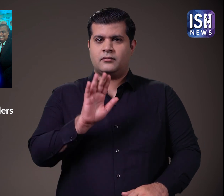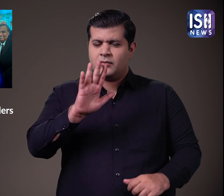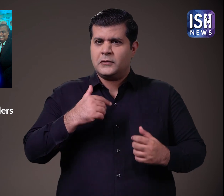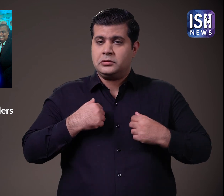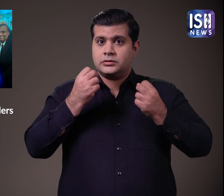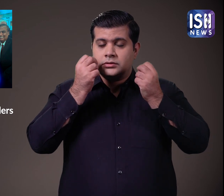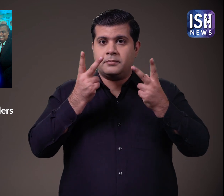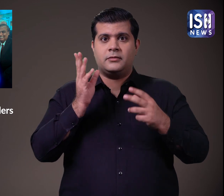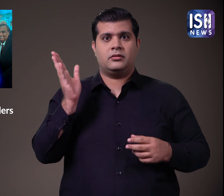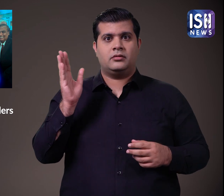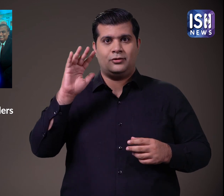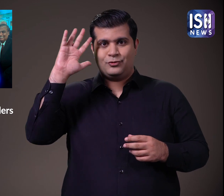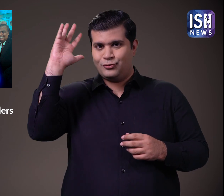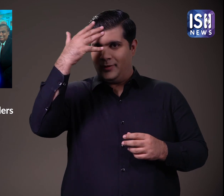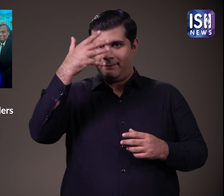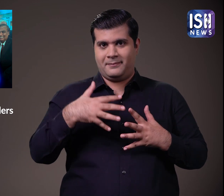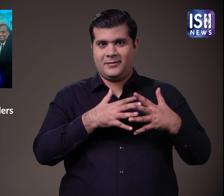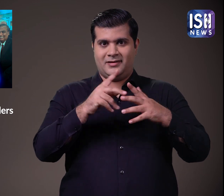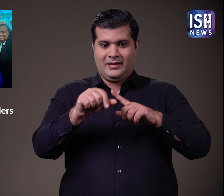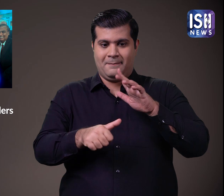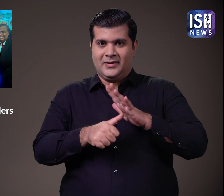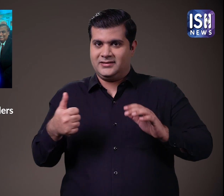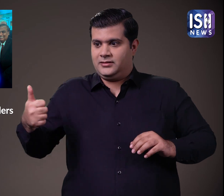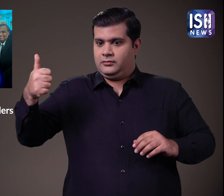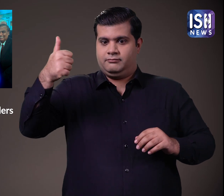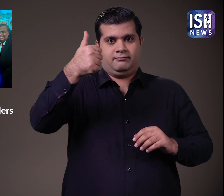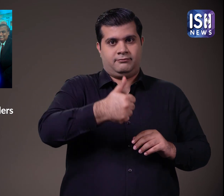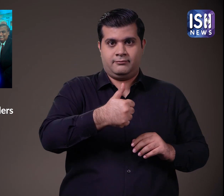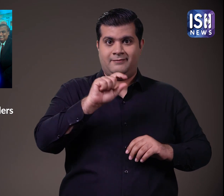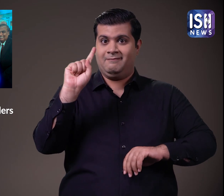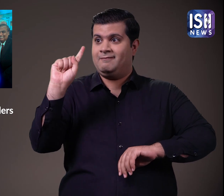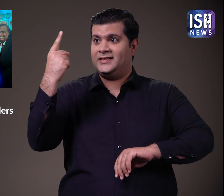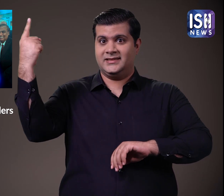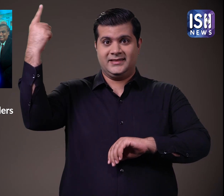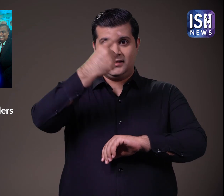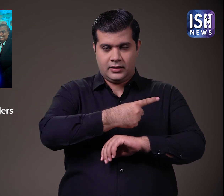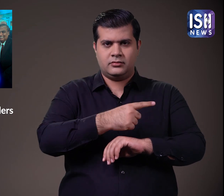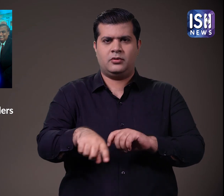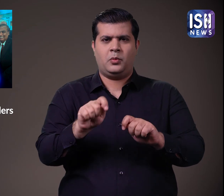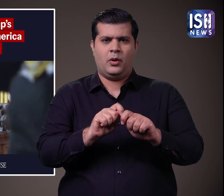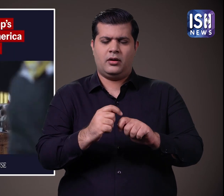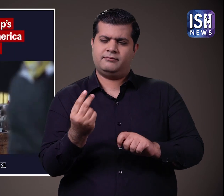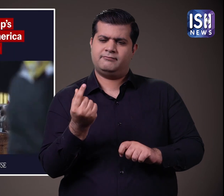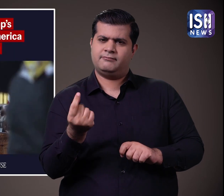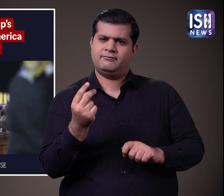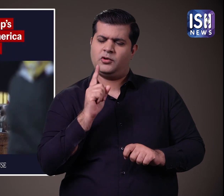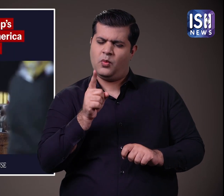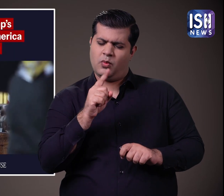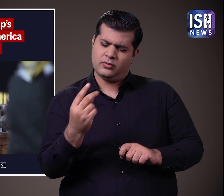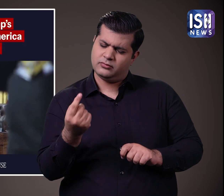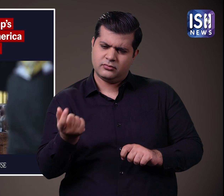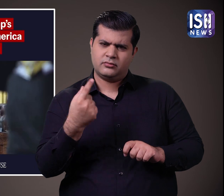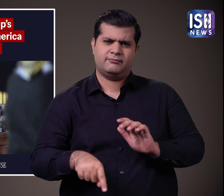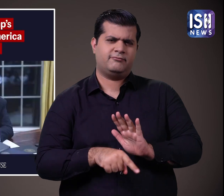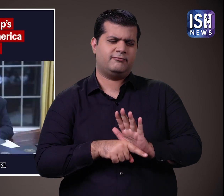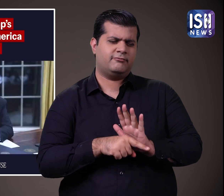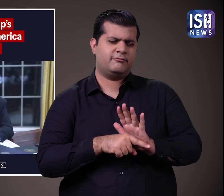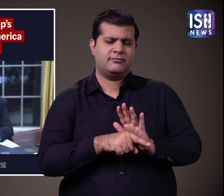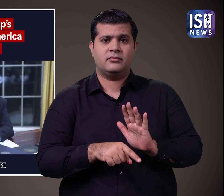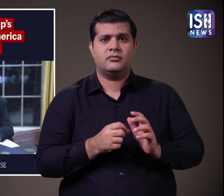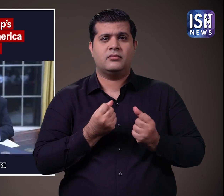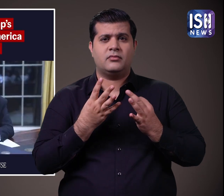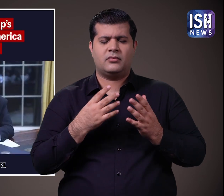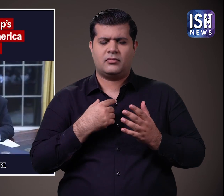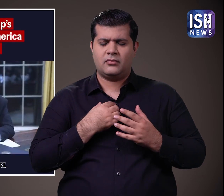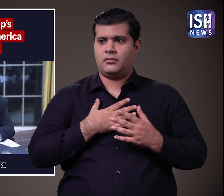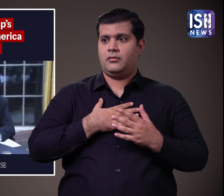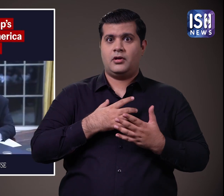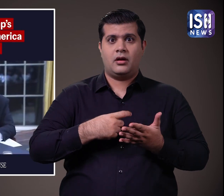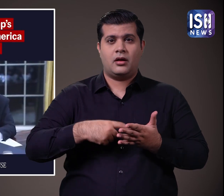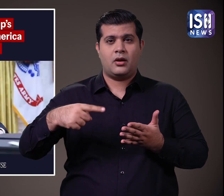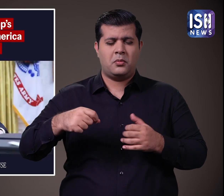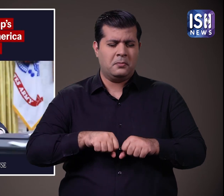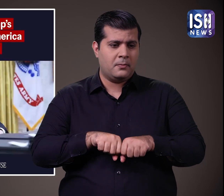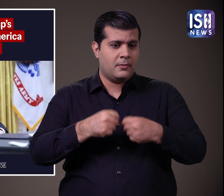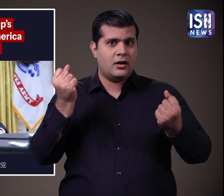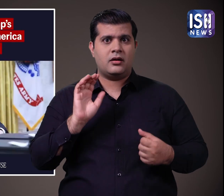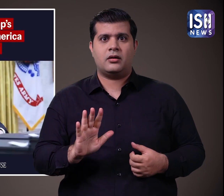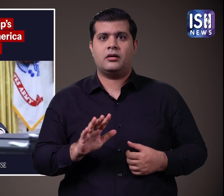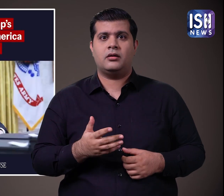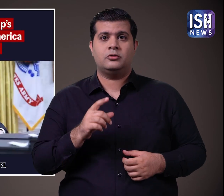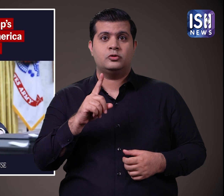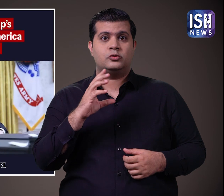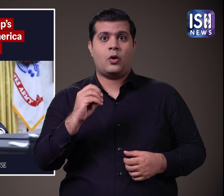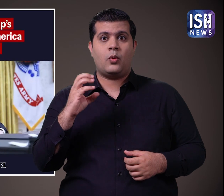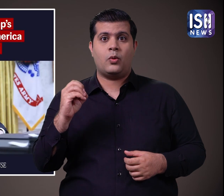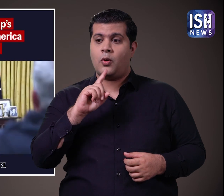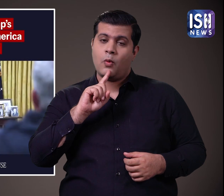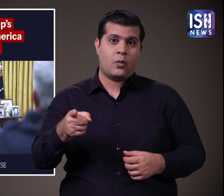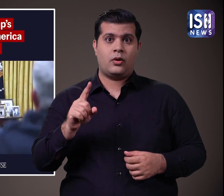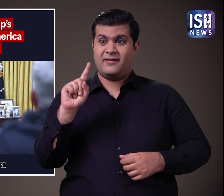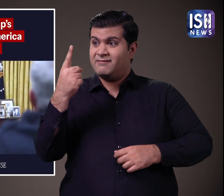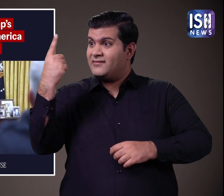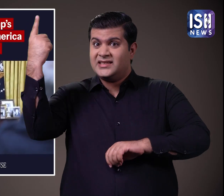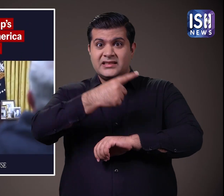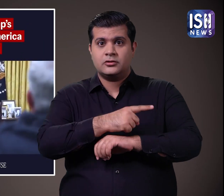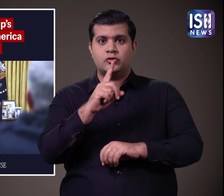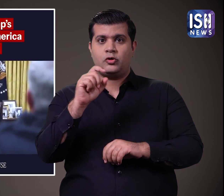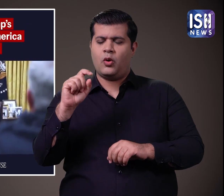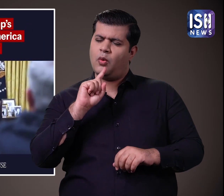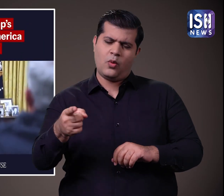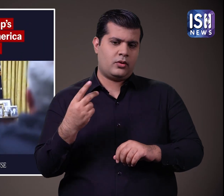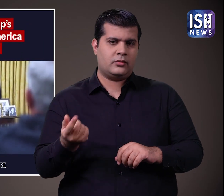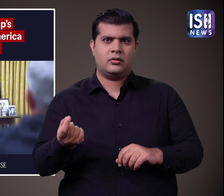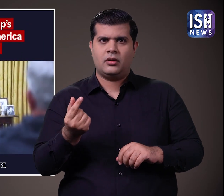It's quite surprising that on his first day as President, Trump set a record by signing around 100 new orders.